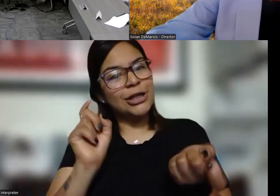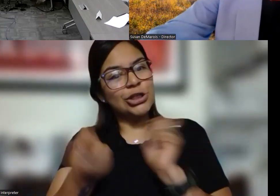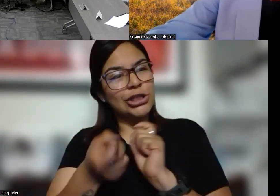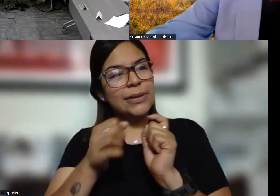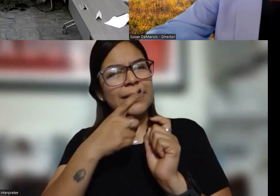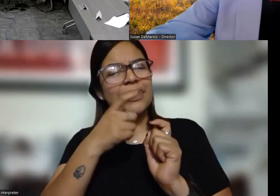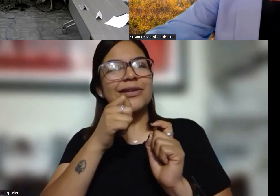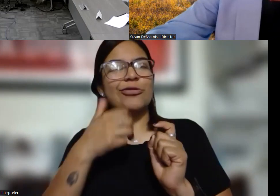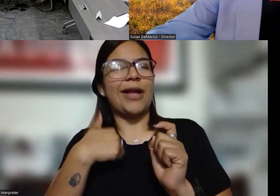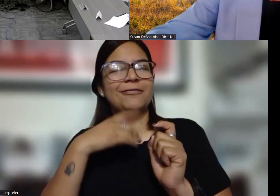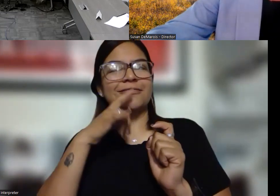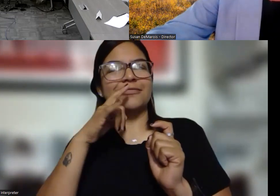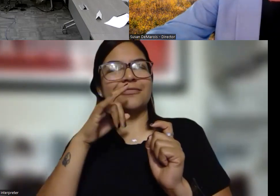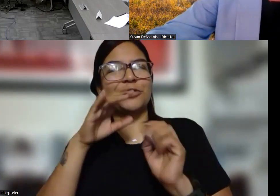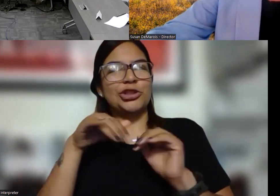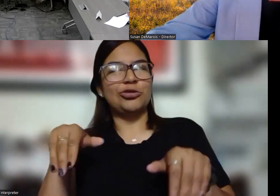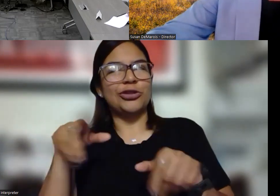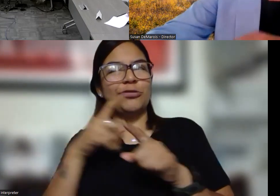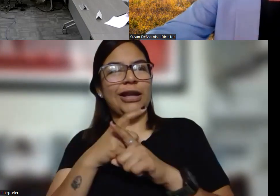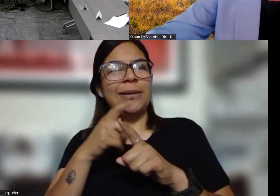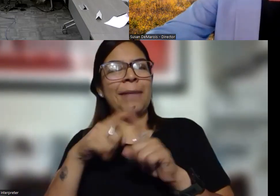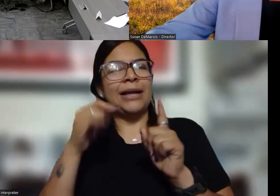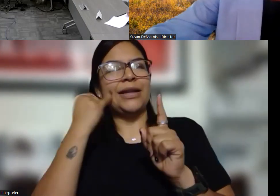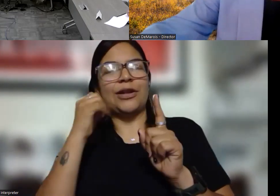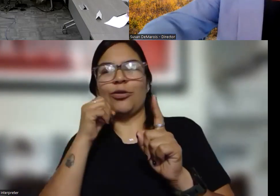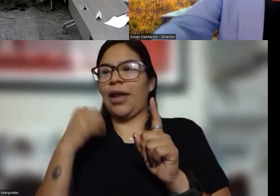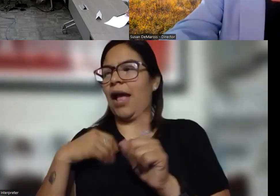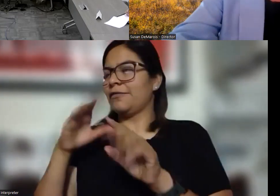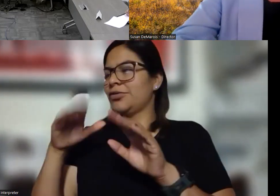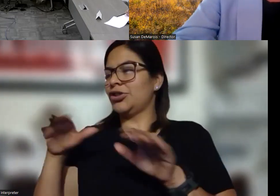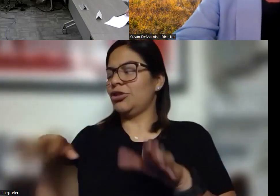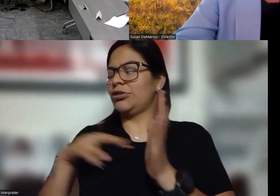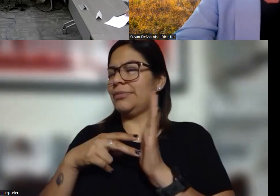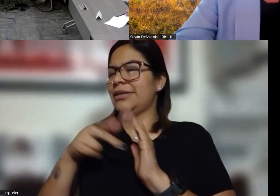take care of them and they have but if they don't have any uh that's certainly an issue